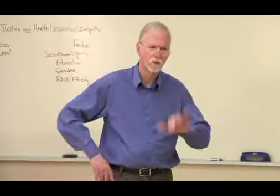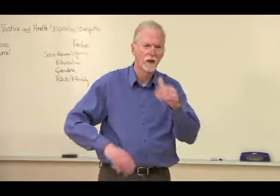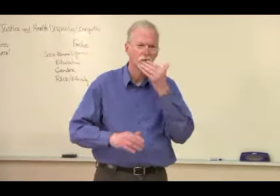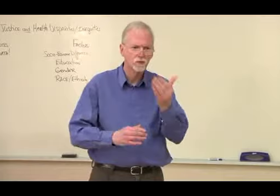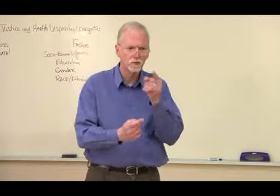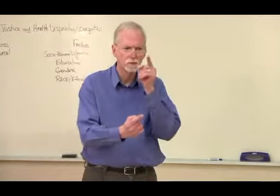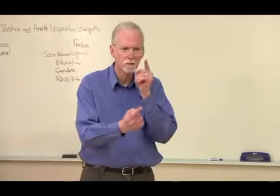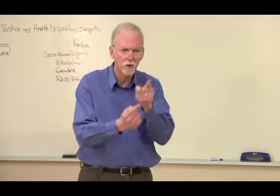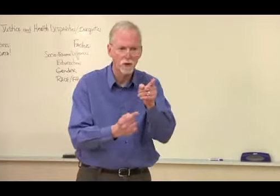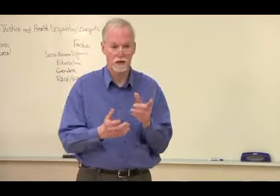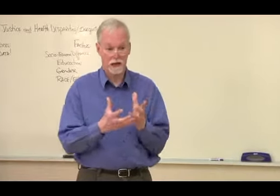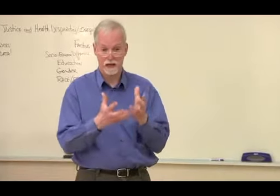That's a good point.